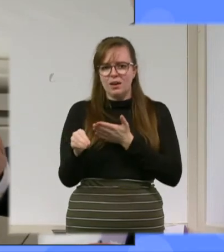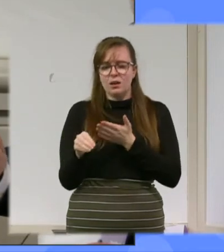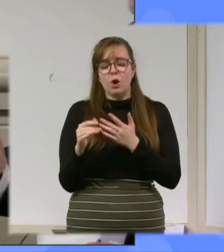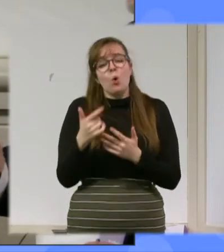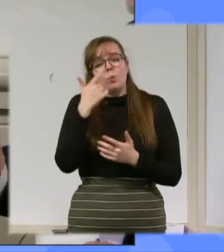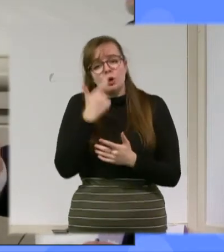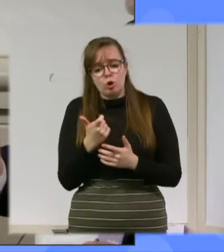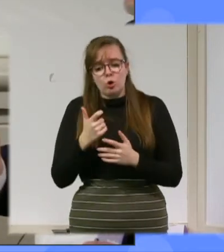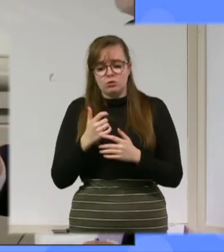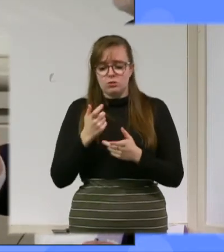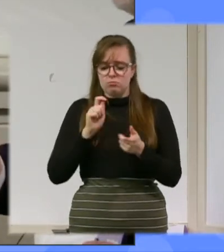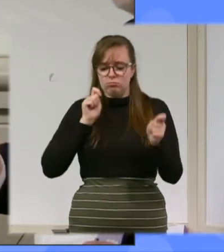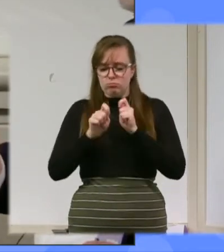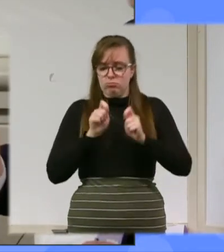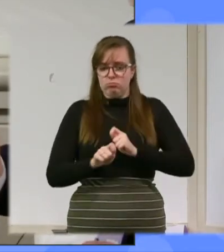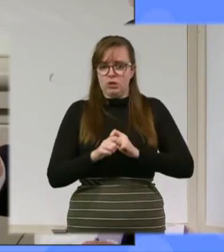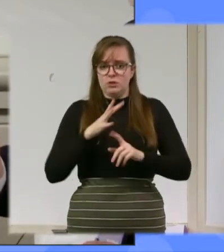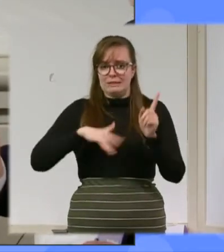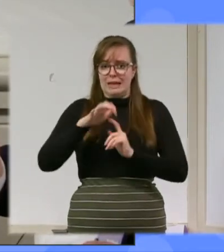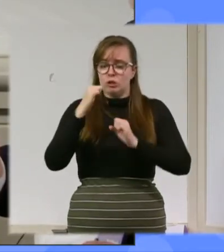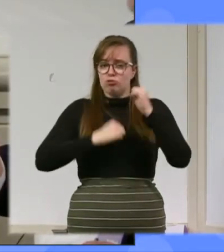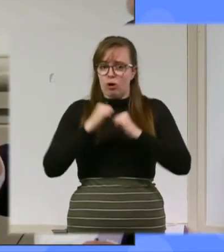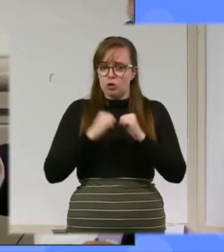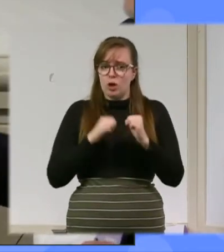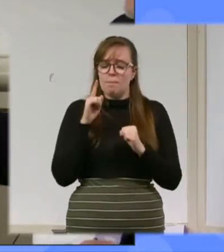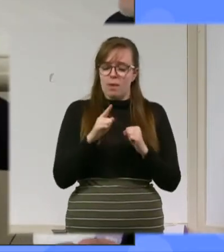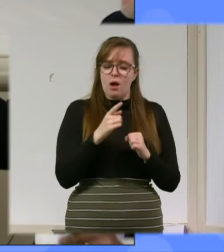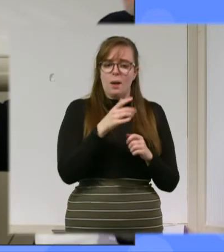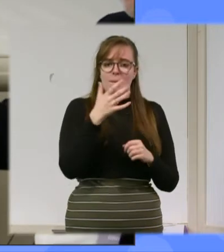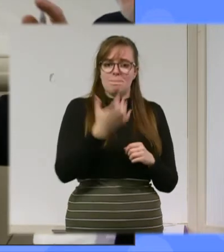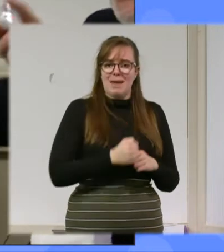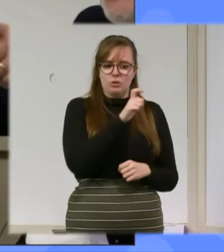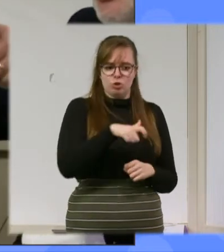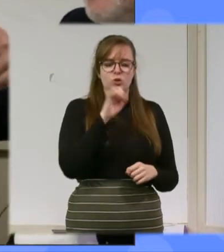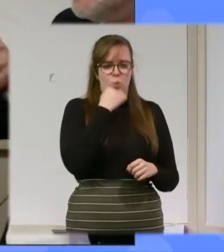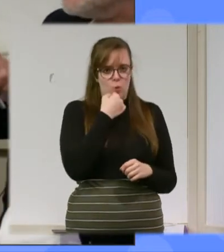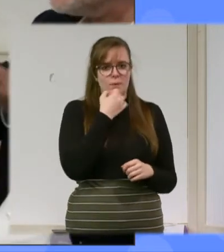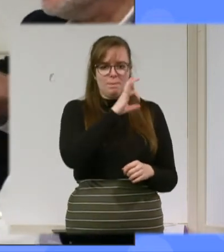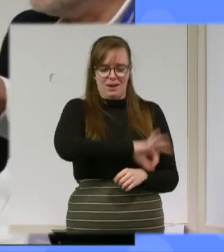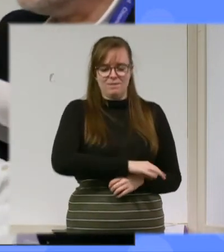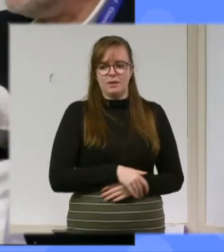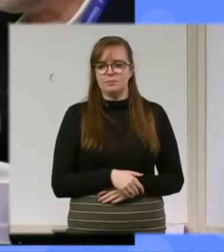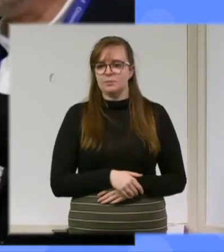could structure society that way and it would benefit everybody but pensioners especially I'm going to take two very quick questions and I'm going to ask you